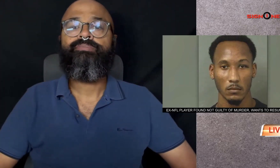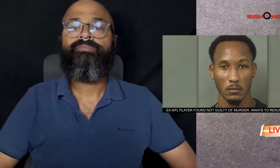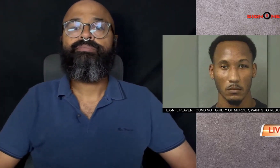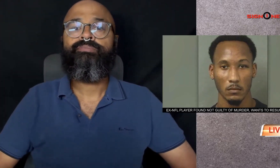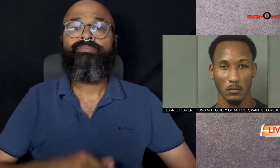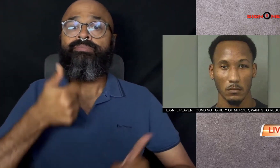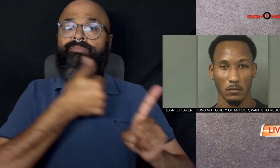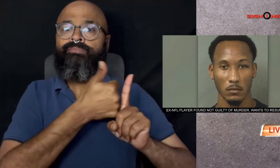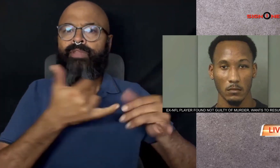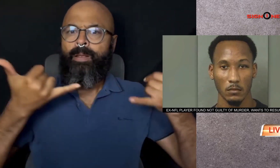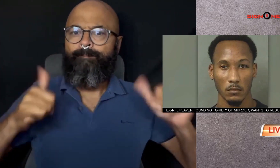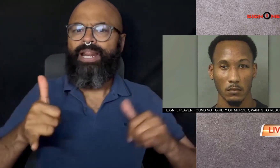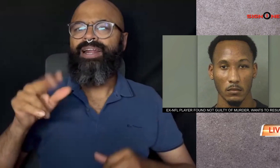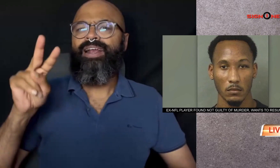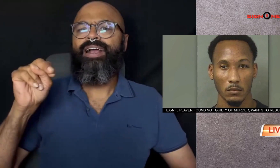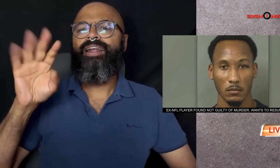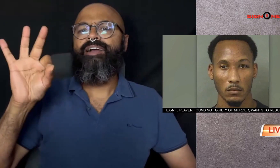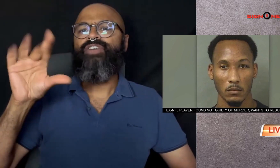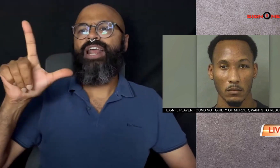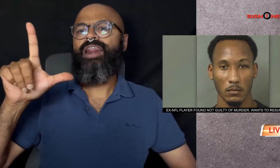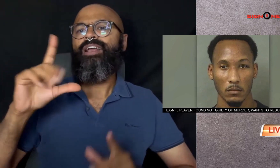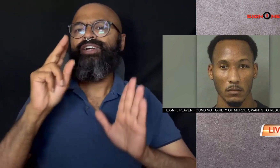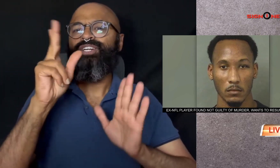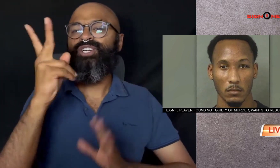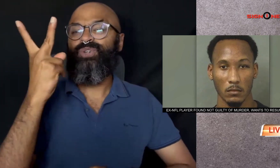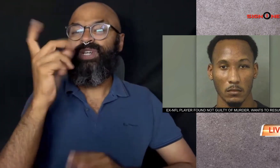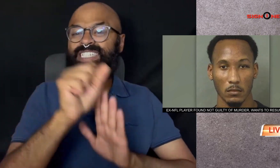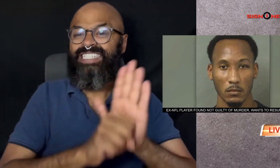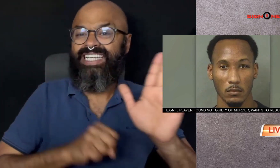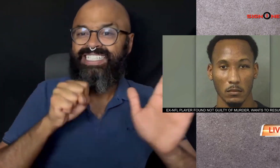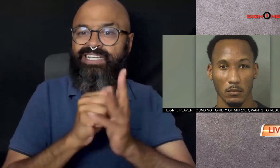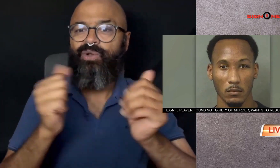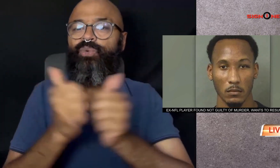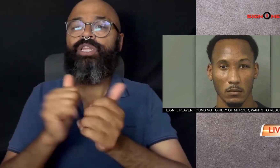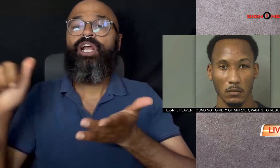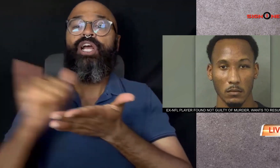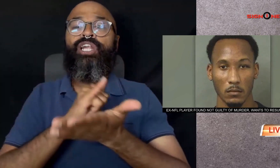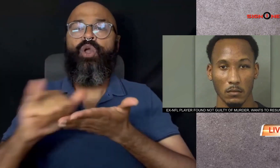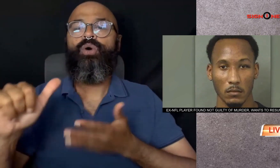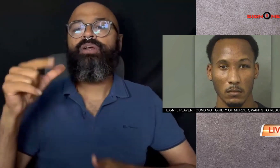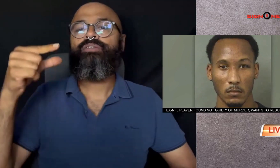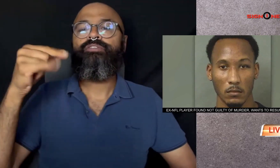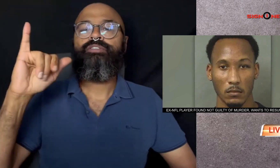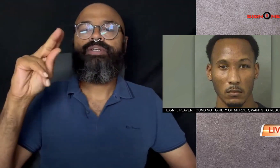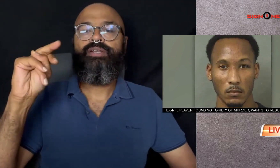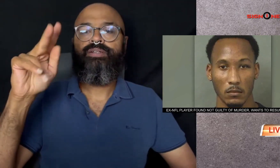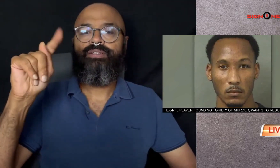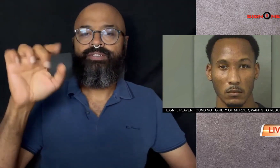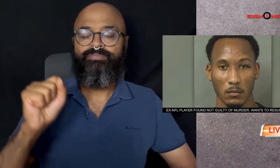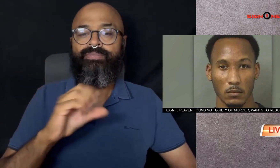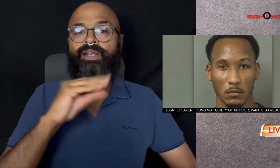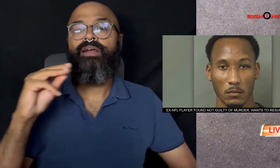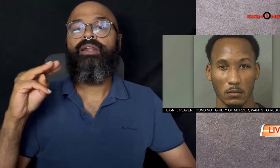he spent two seasons in the NFL with the New York Giants and the Miami Dolphins